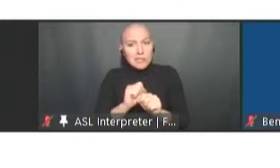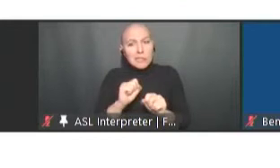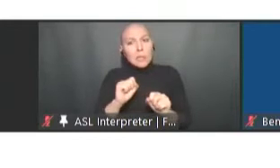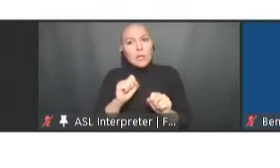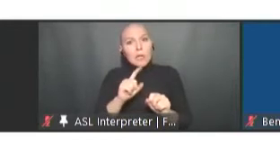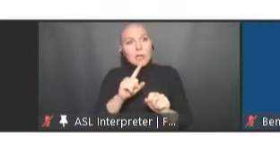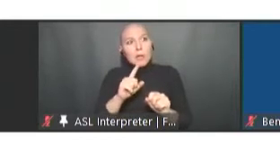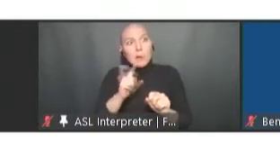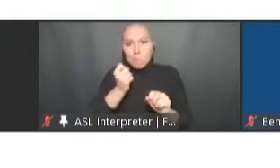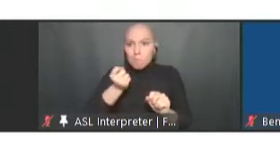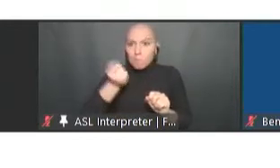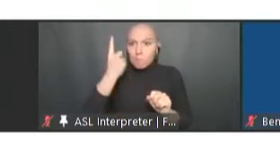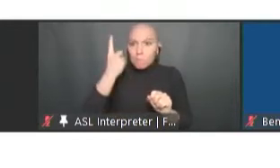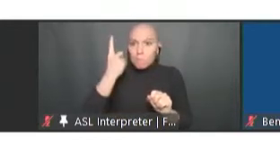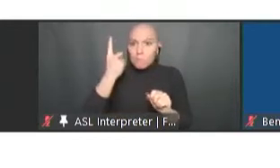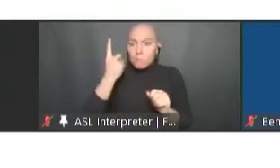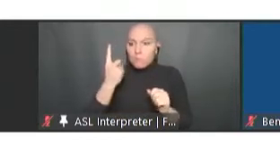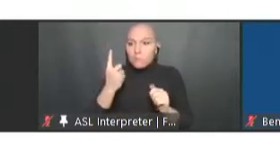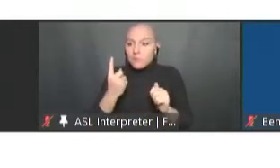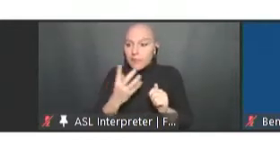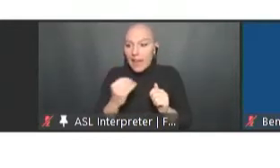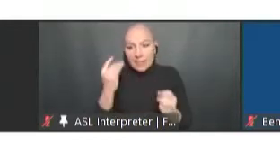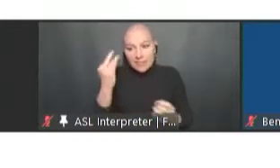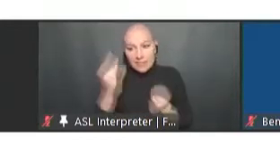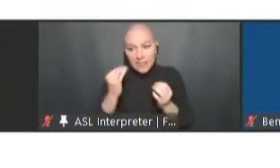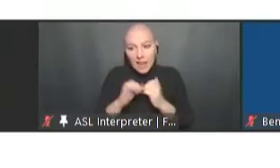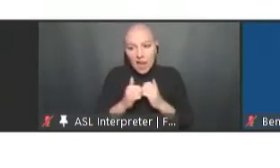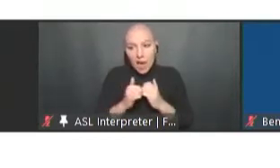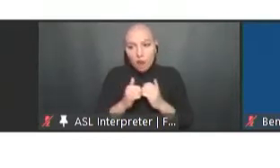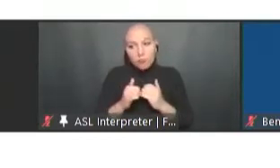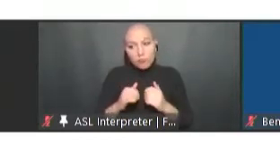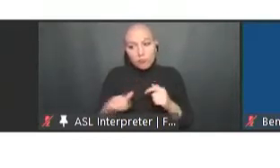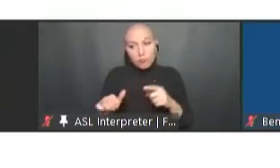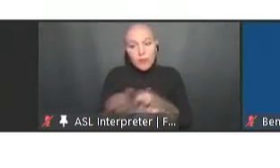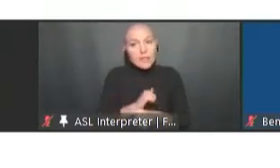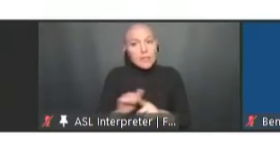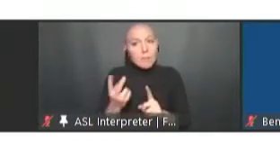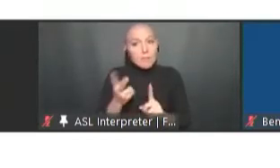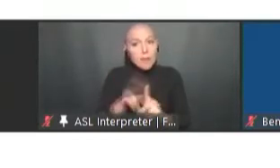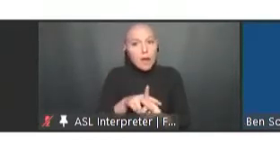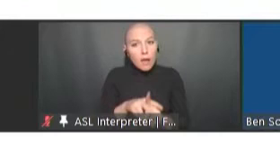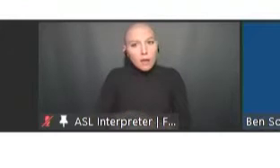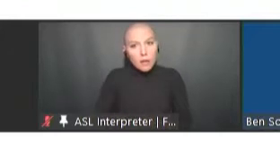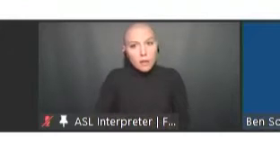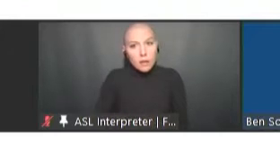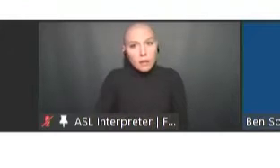Ben Sommers: